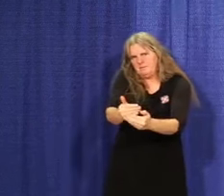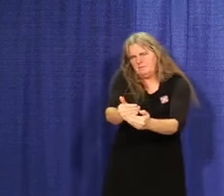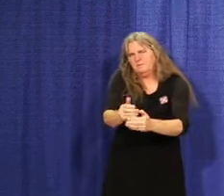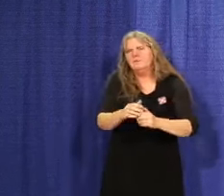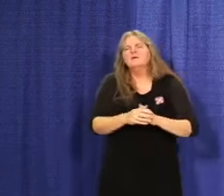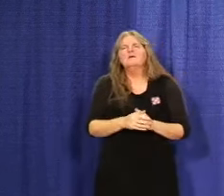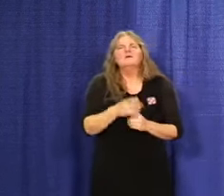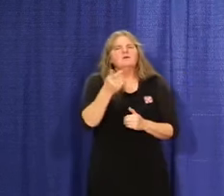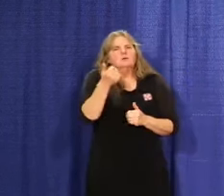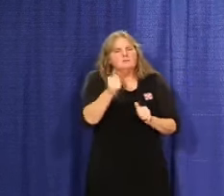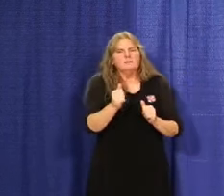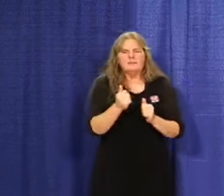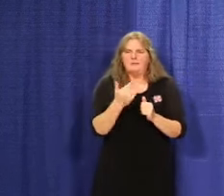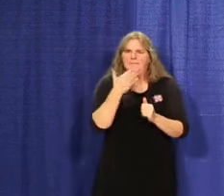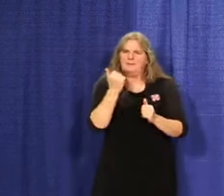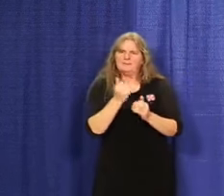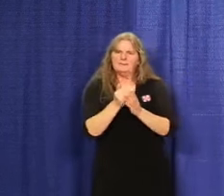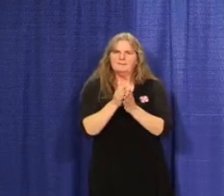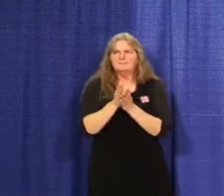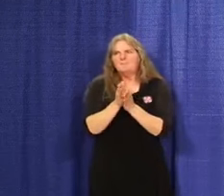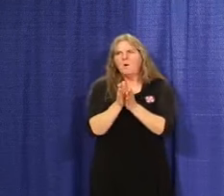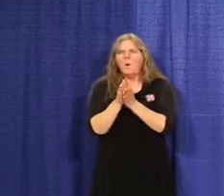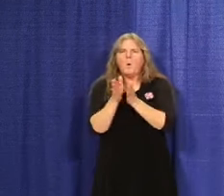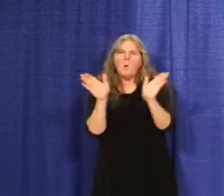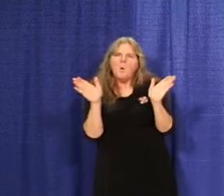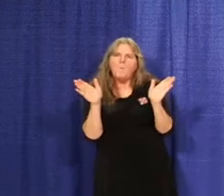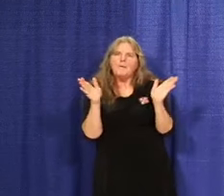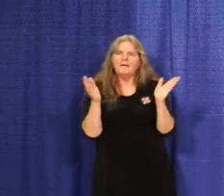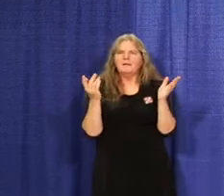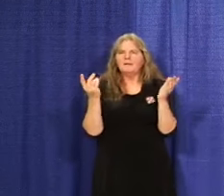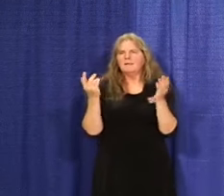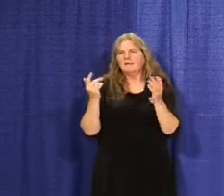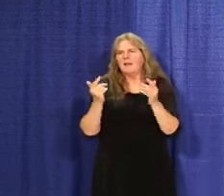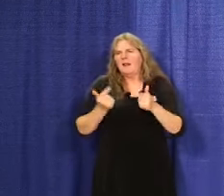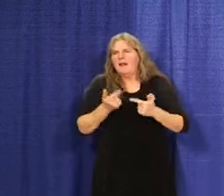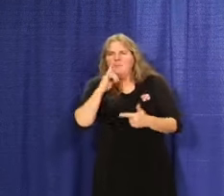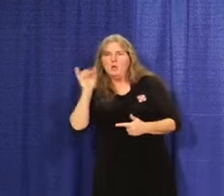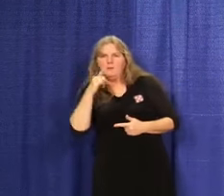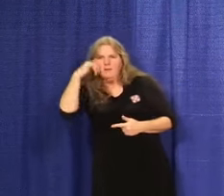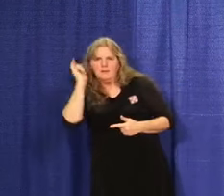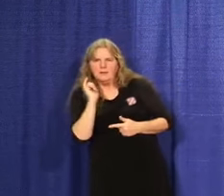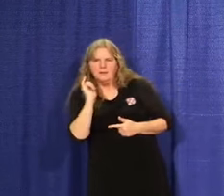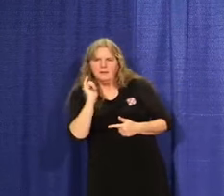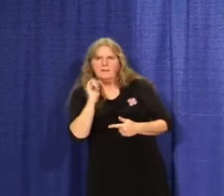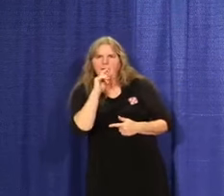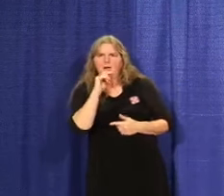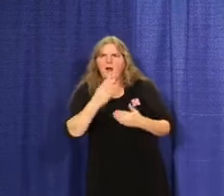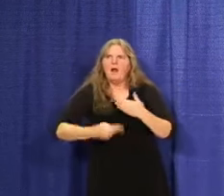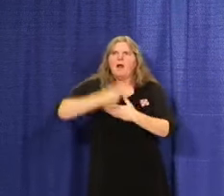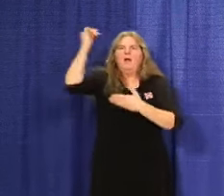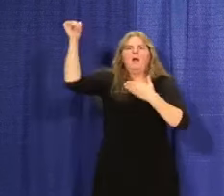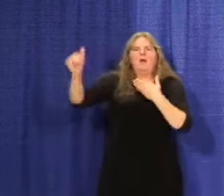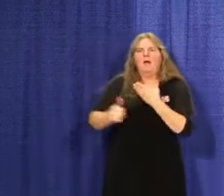tolerate, without overly exposing ourselves to COVID risk. You will know that when